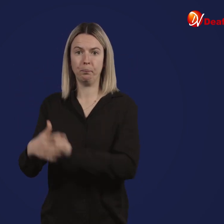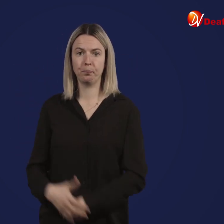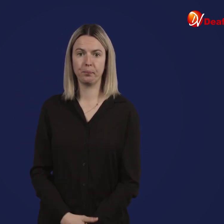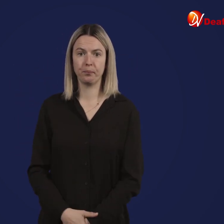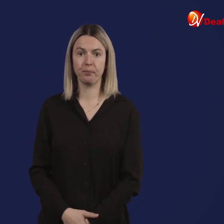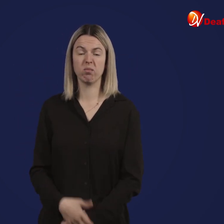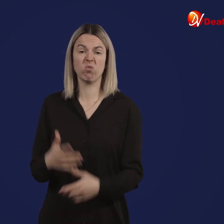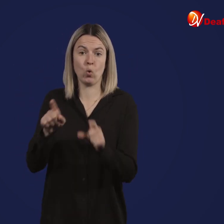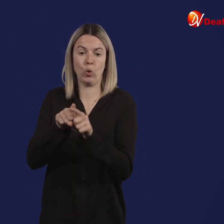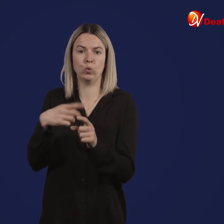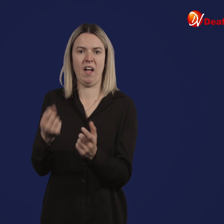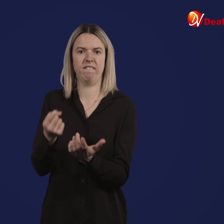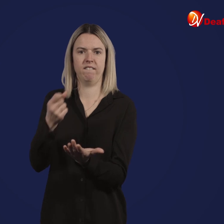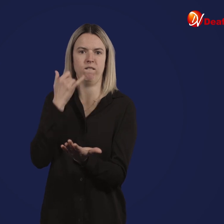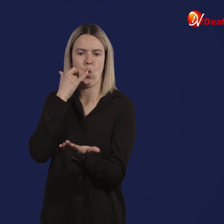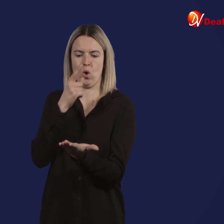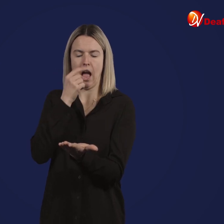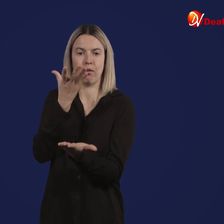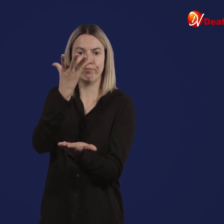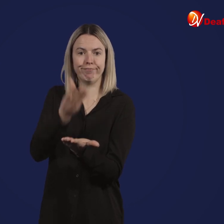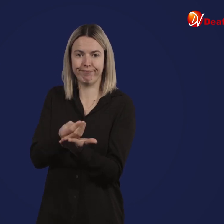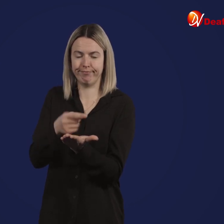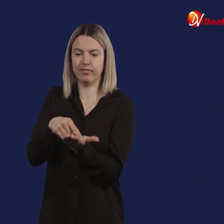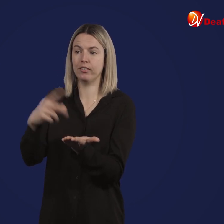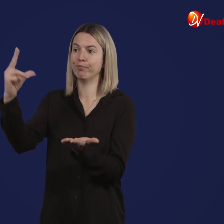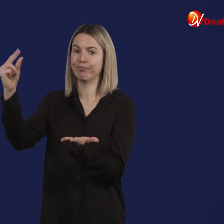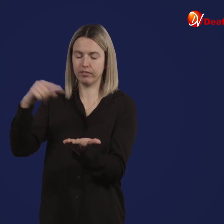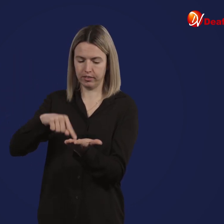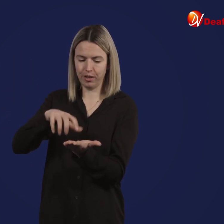If they continue to refuse, try to alert them to the different options for communicating accessibly.